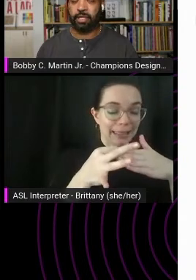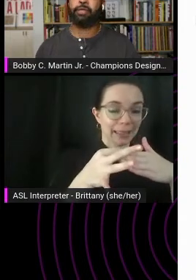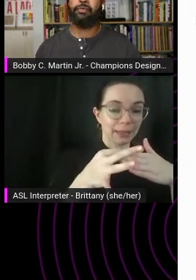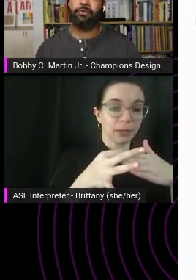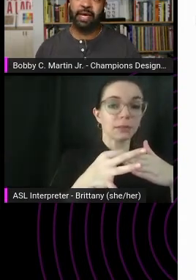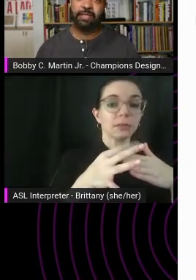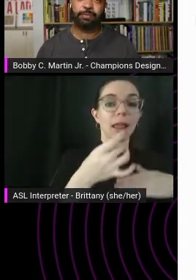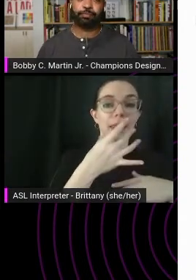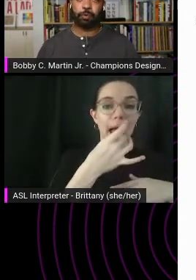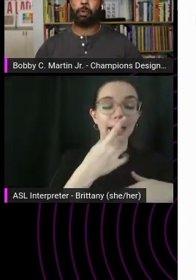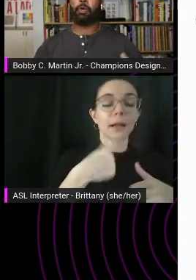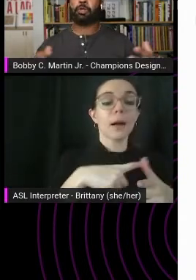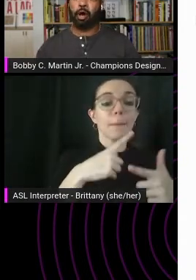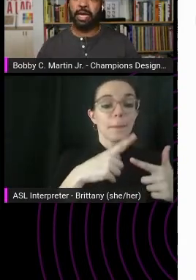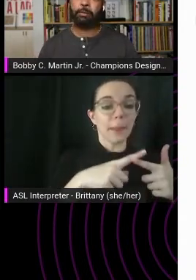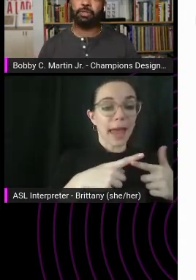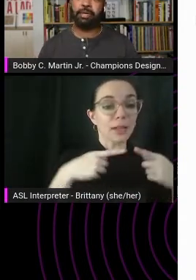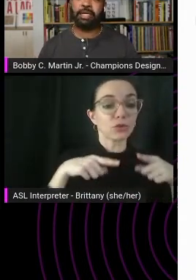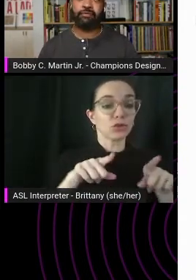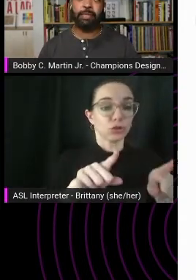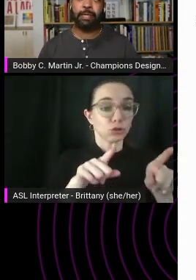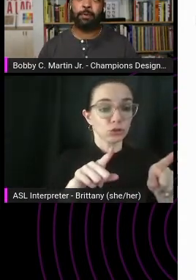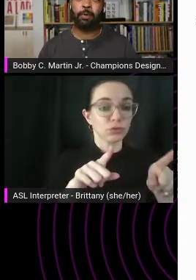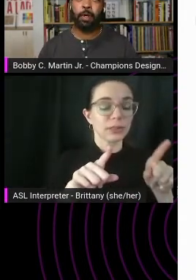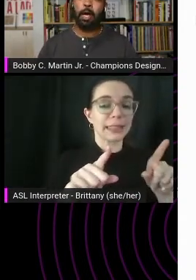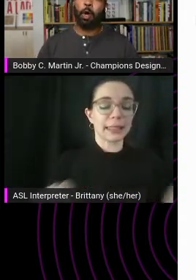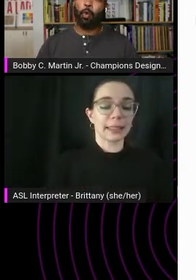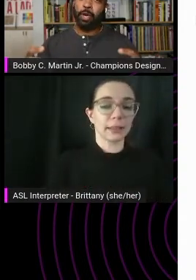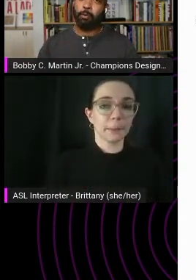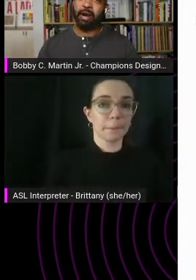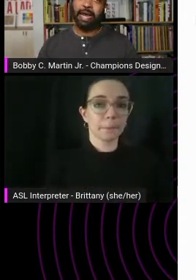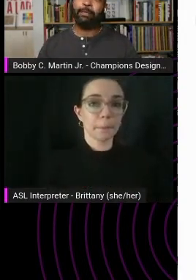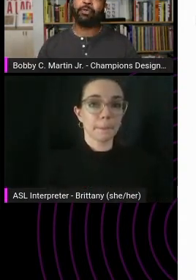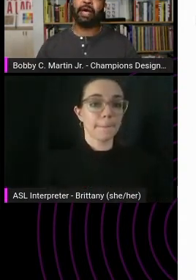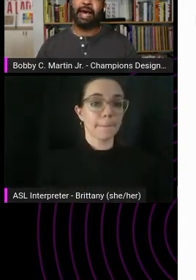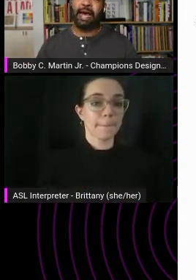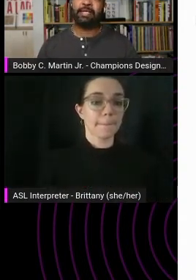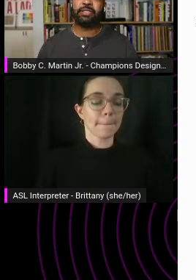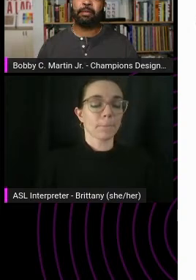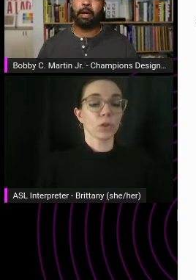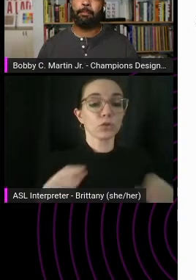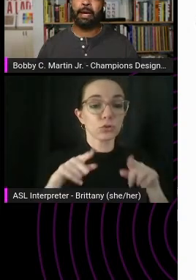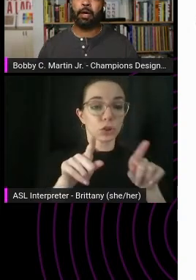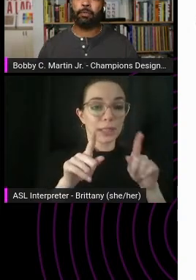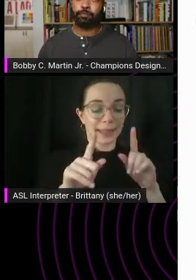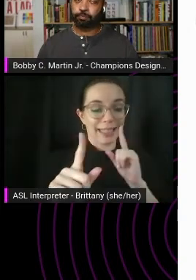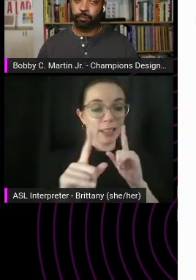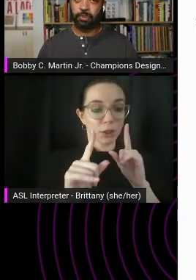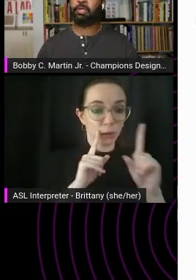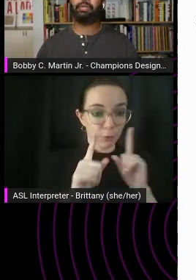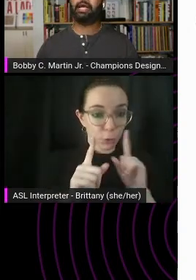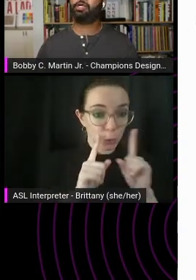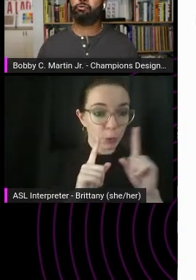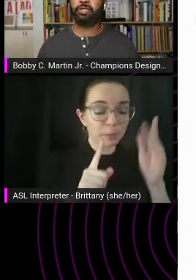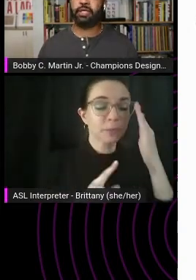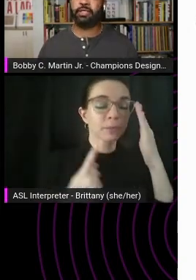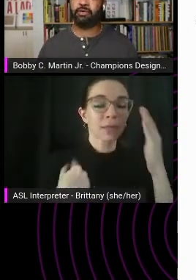our interview phase, when we were talking with so many different people, we were able to ask them about some characteristics,